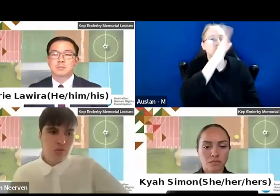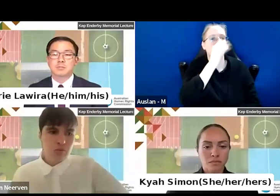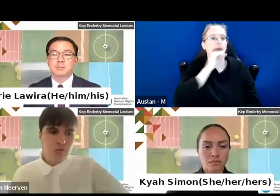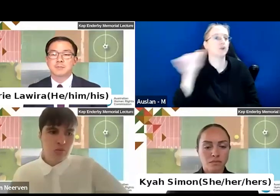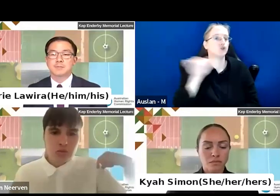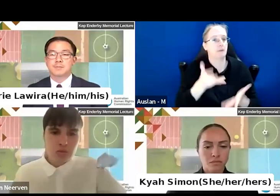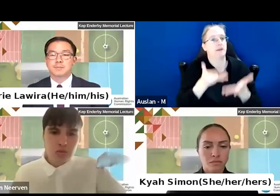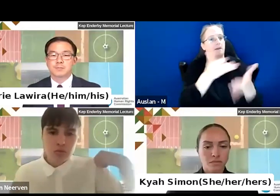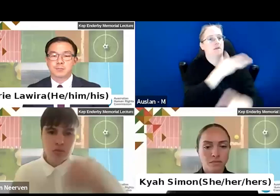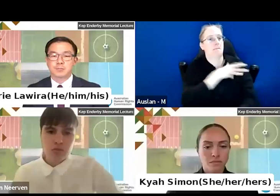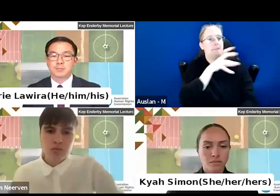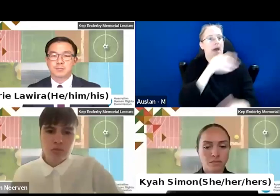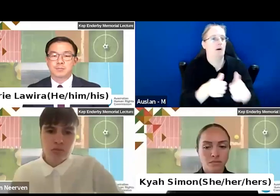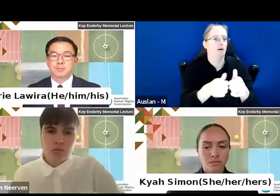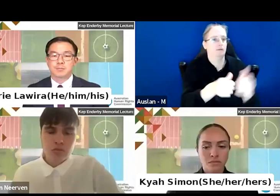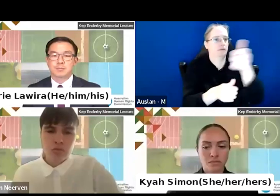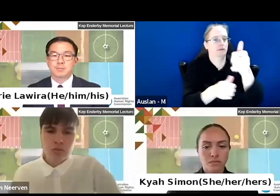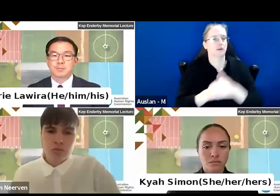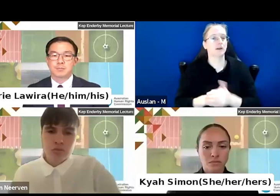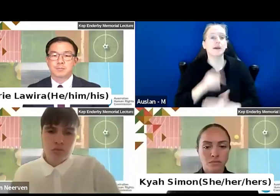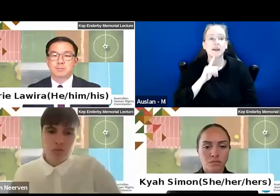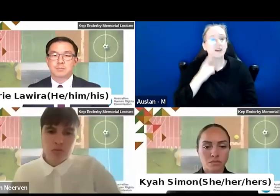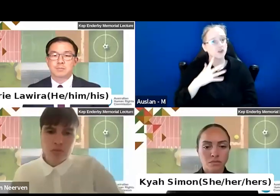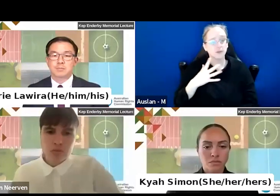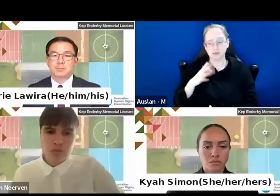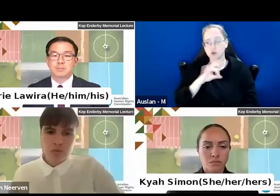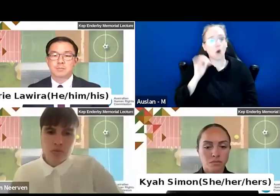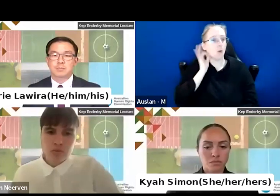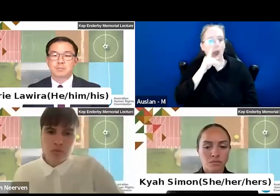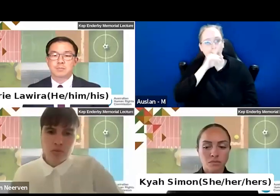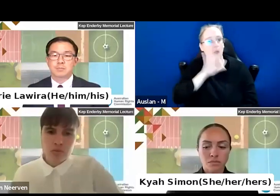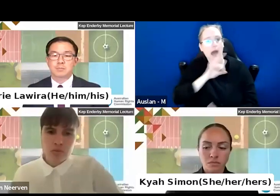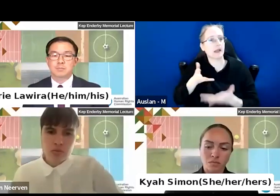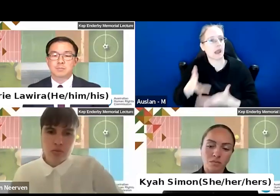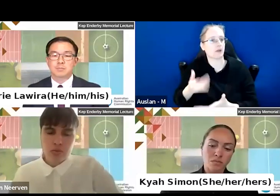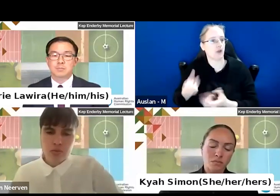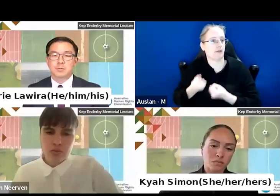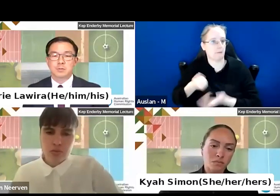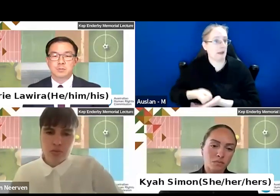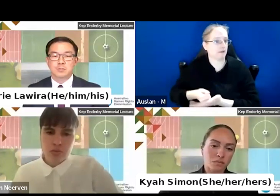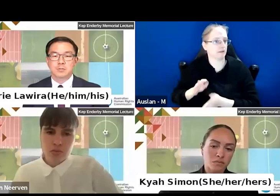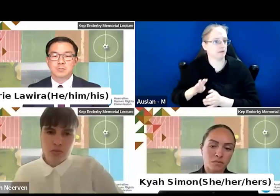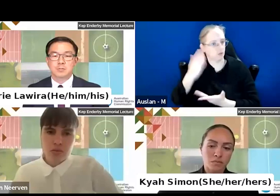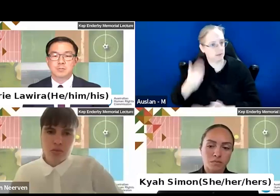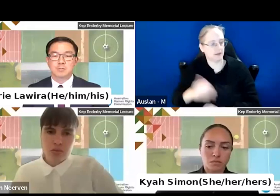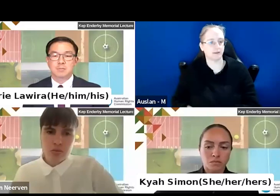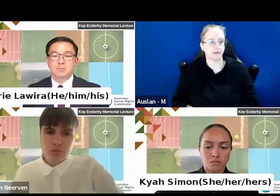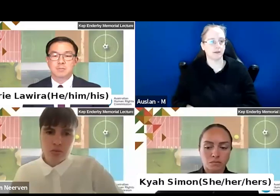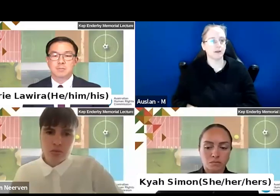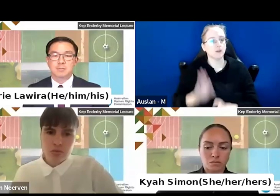that nonwhite people are not worthy of basic respect. Positional segregation, which is where nonwhite People play particular positions